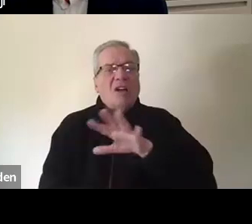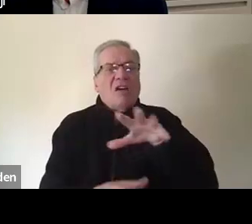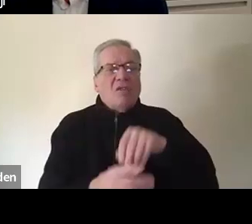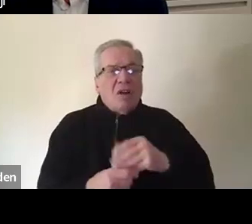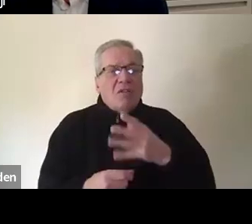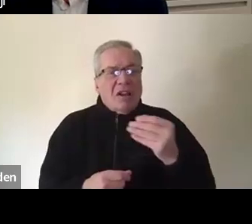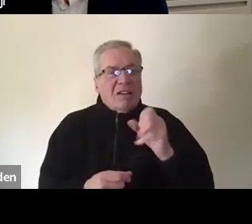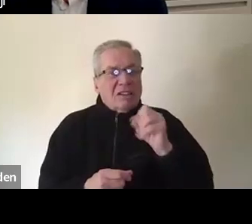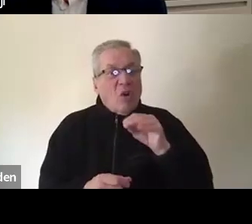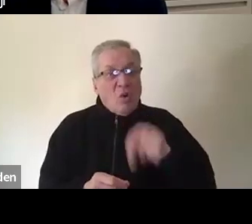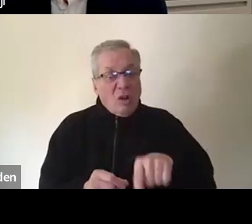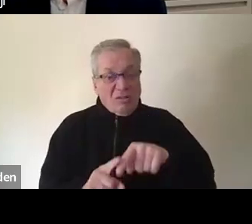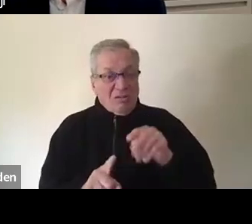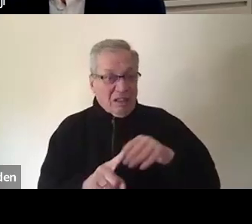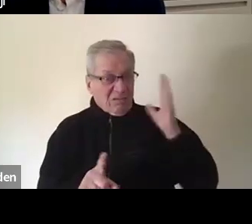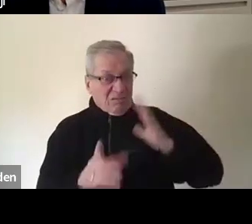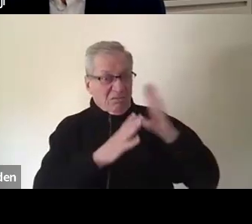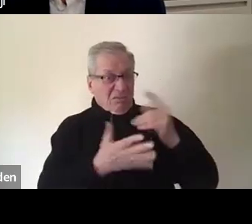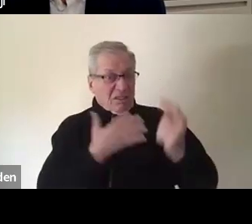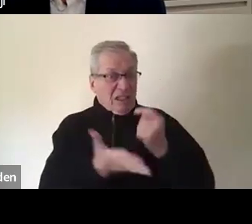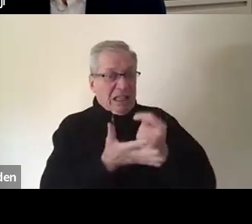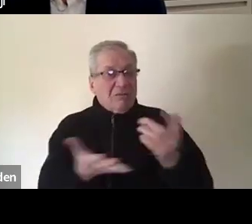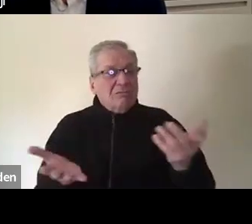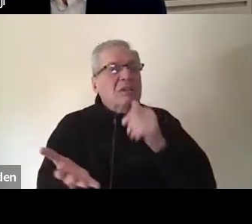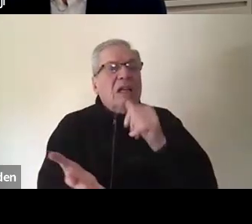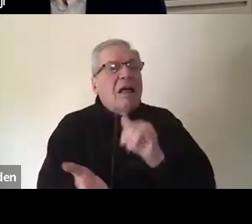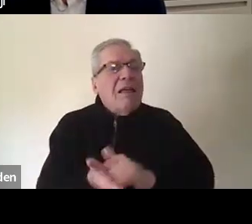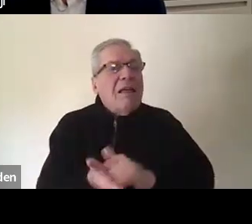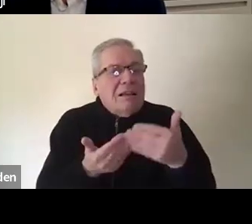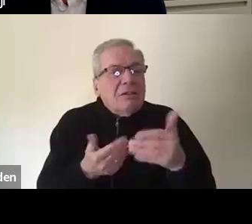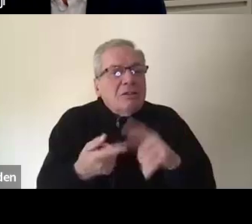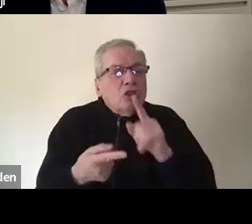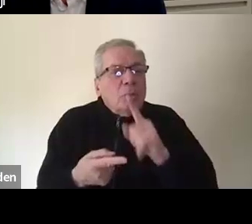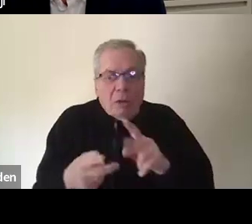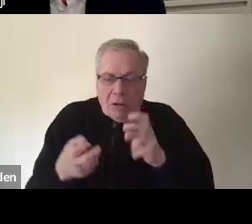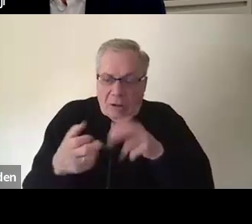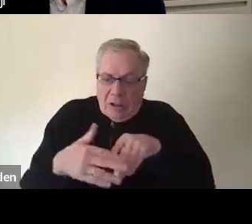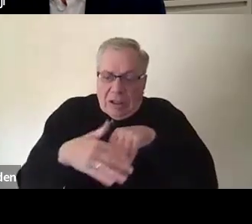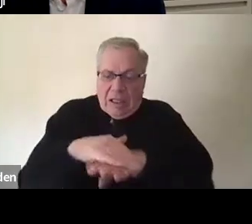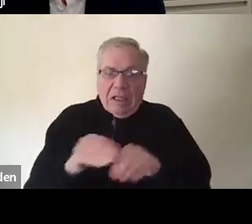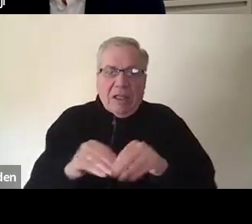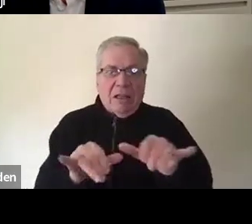Back in the olden days it was not that easy to be admitted to an engineering department